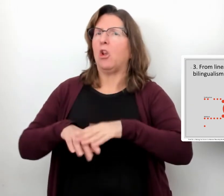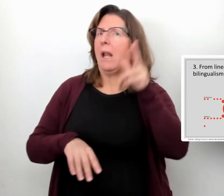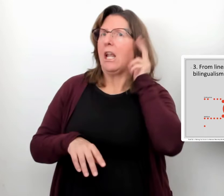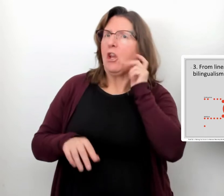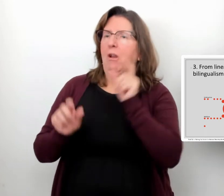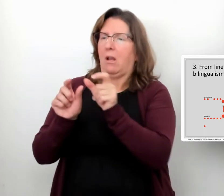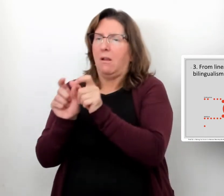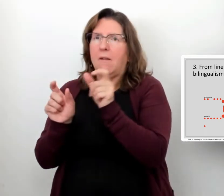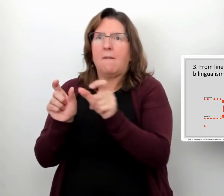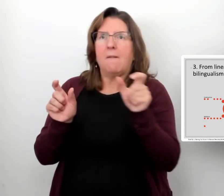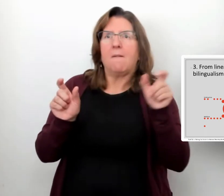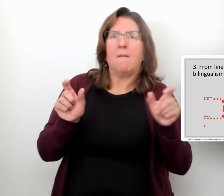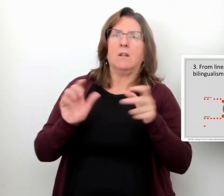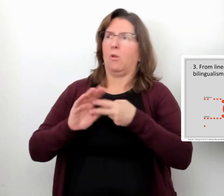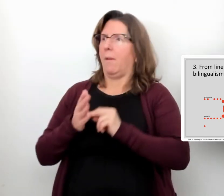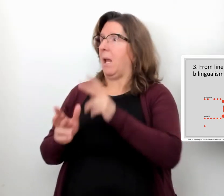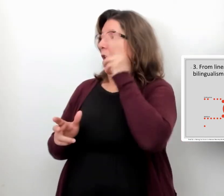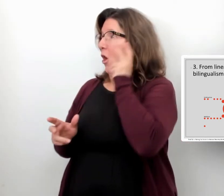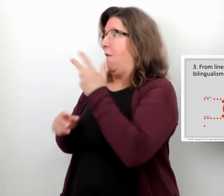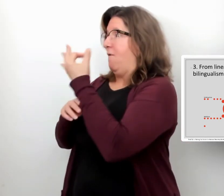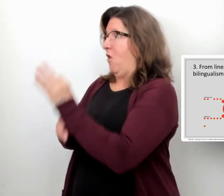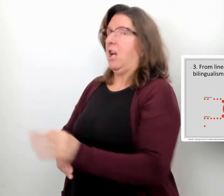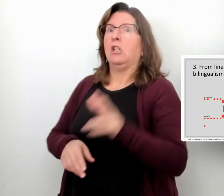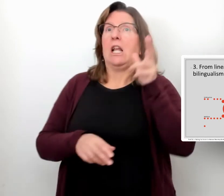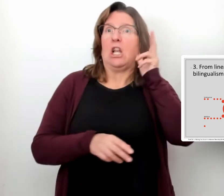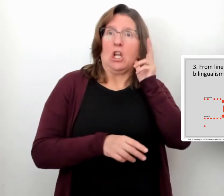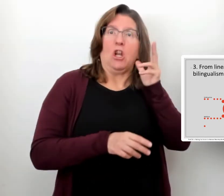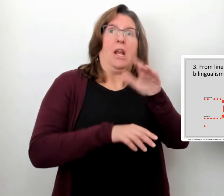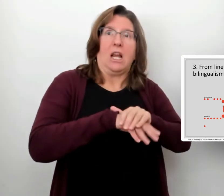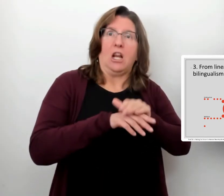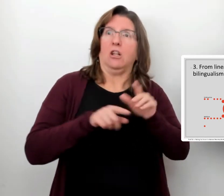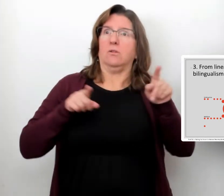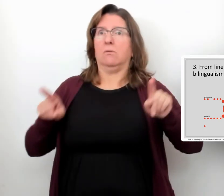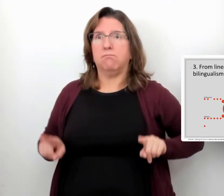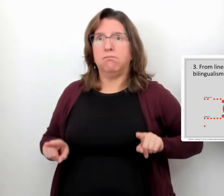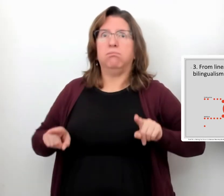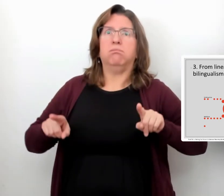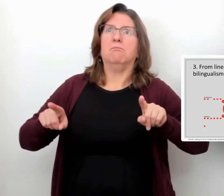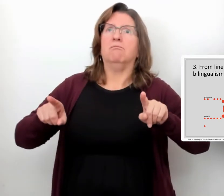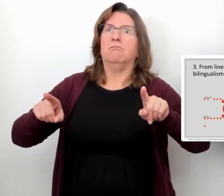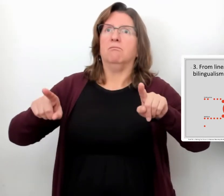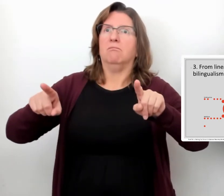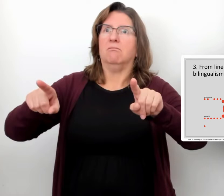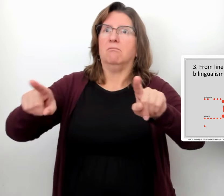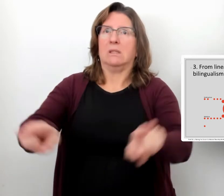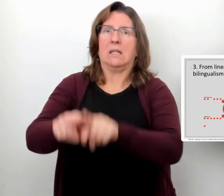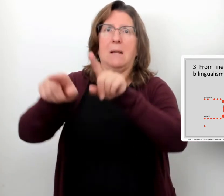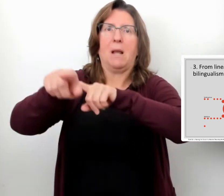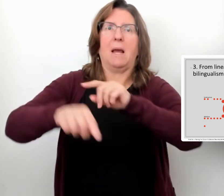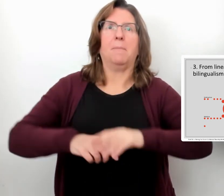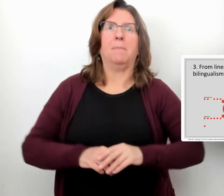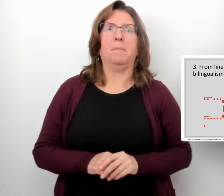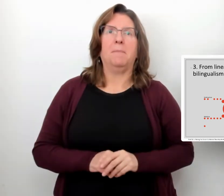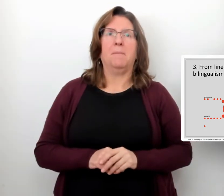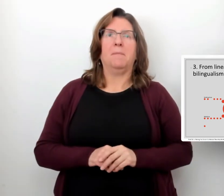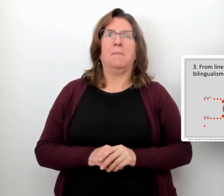As hearing people - you speak and hear words in a sequence, in a linear fashion.